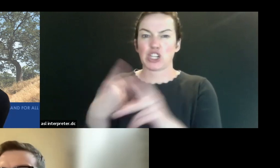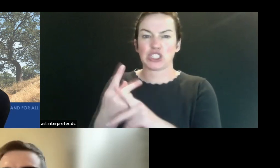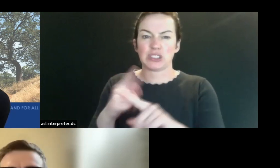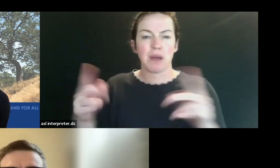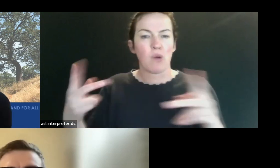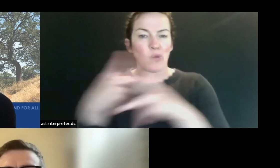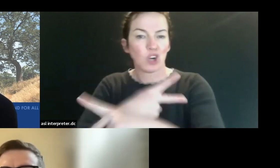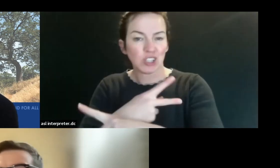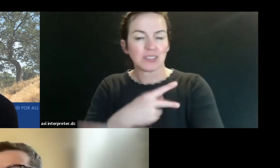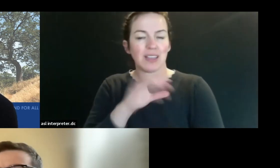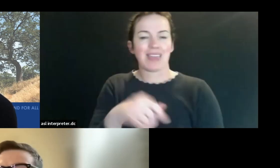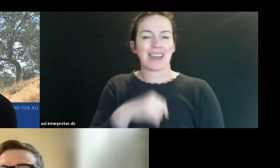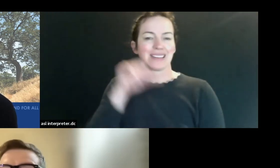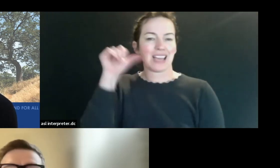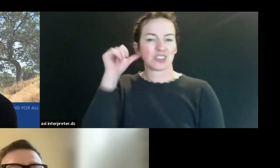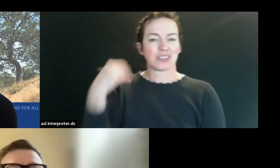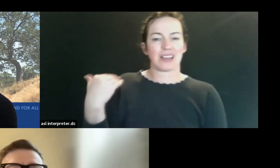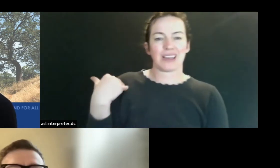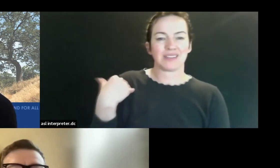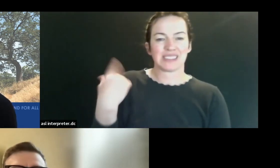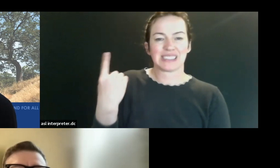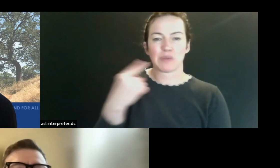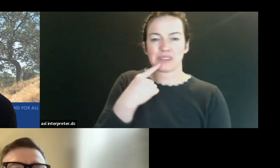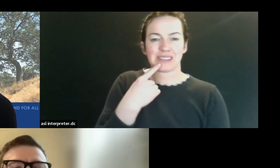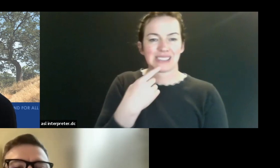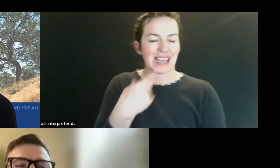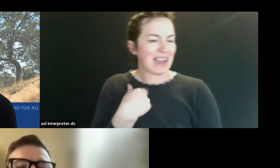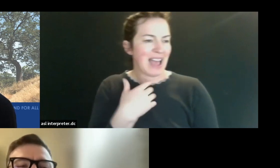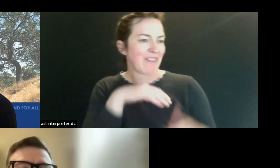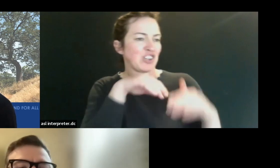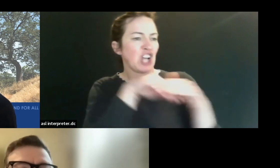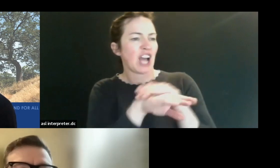of this yesterday as someone in the chat said, I've gotten like 10 different curriculums